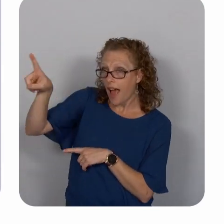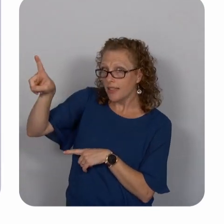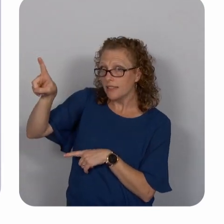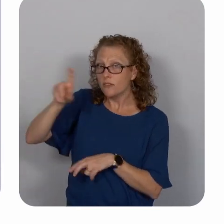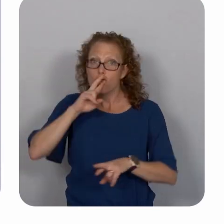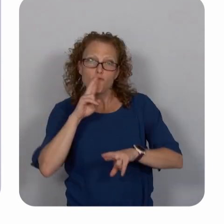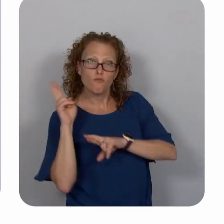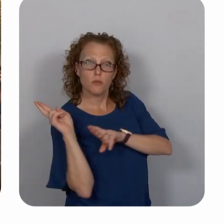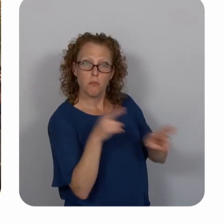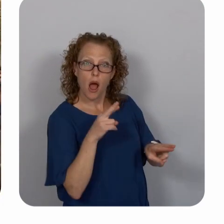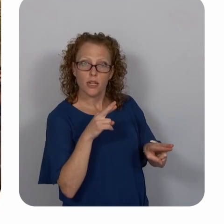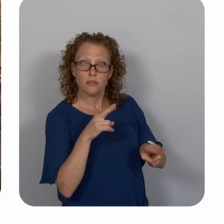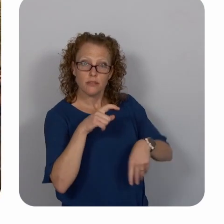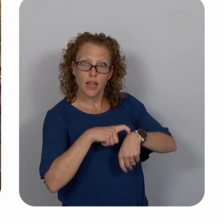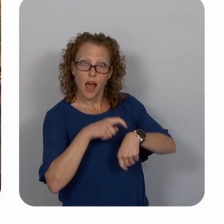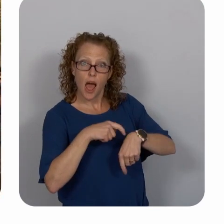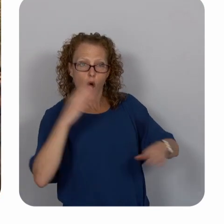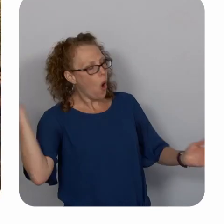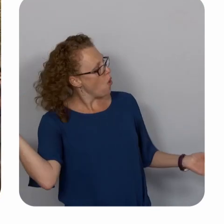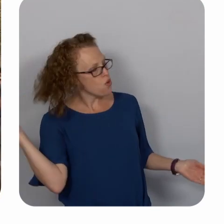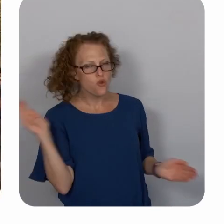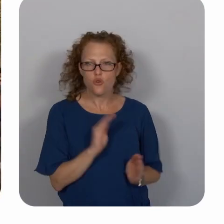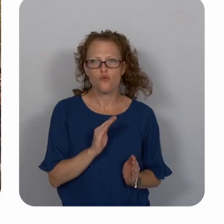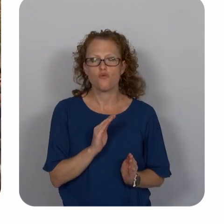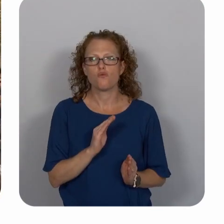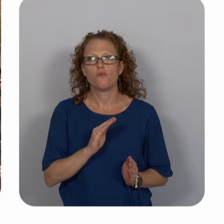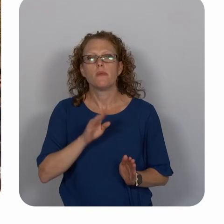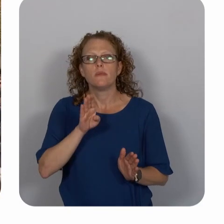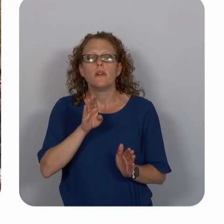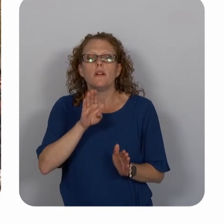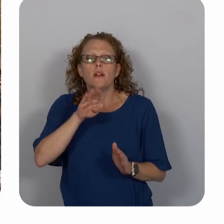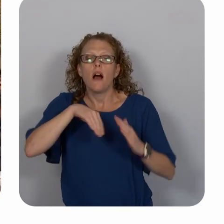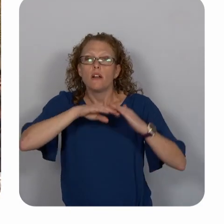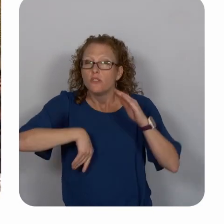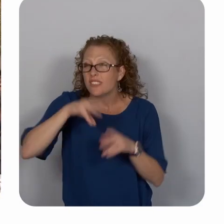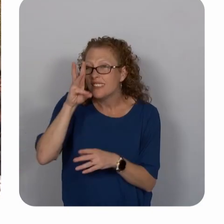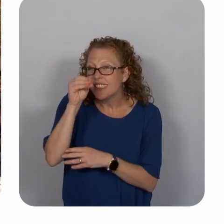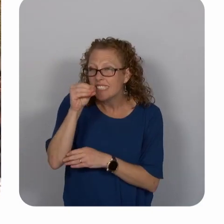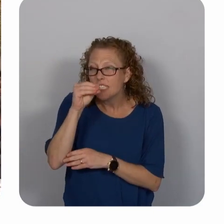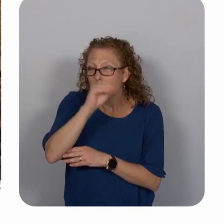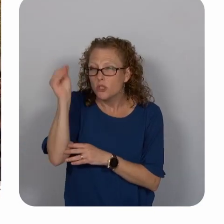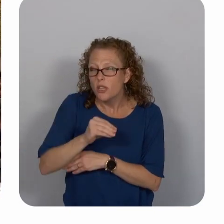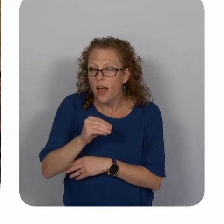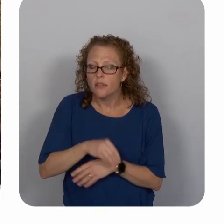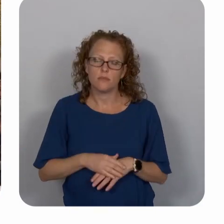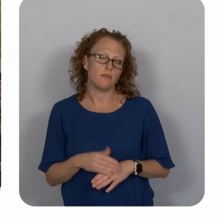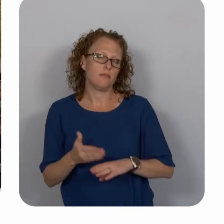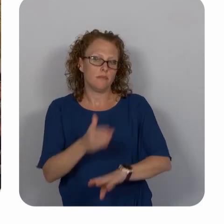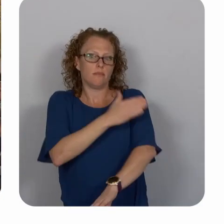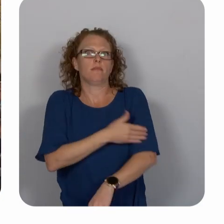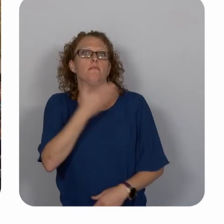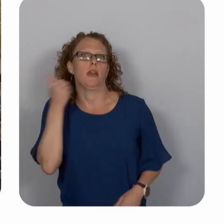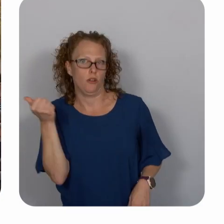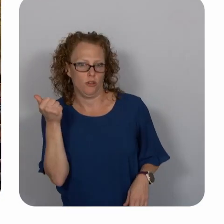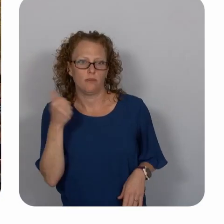Most users really appreciate the short response from Meta AI, especially on mobile interfaces,